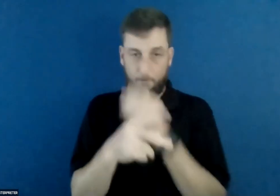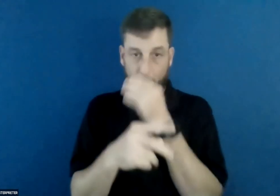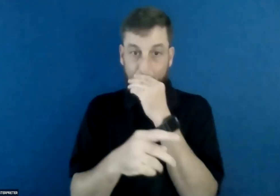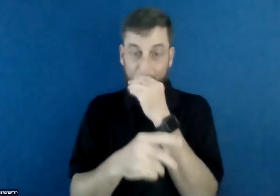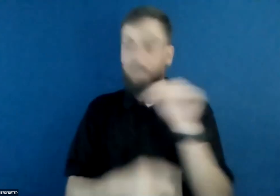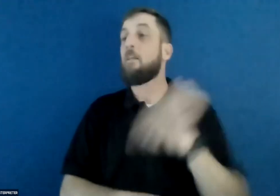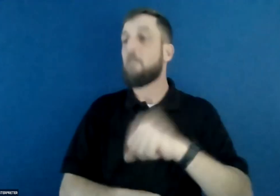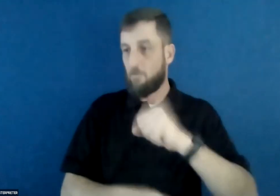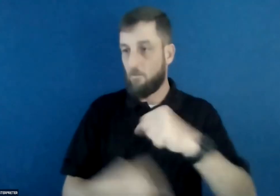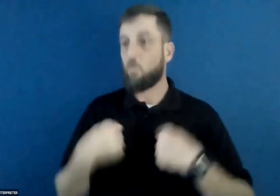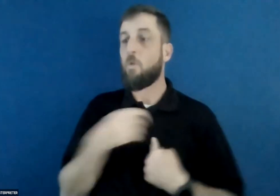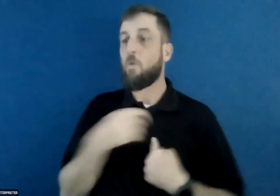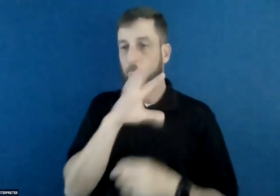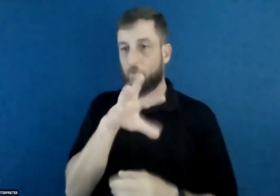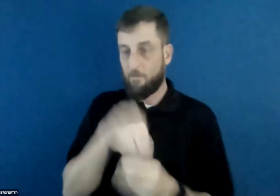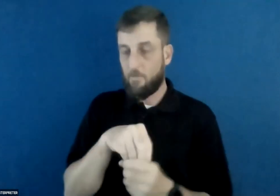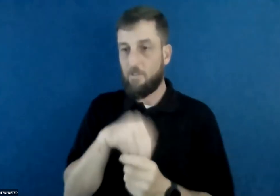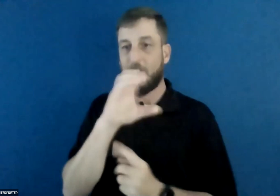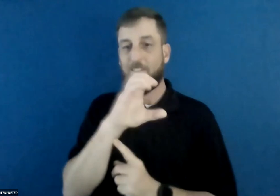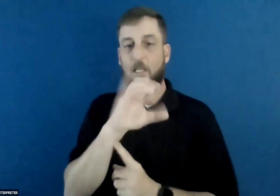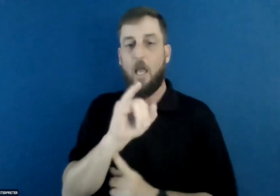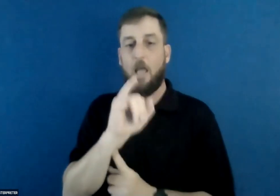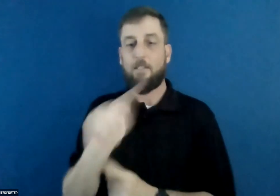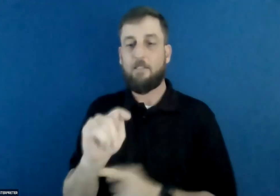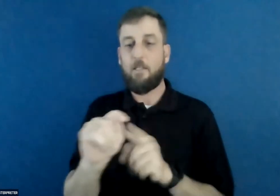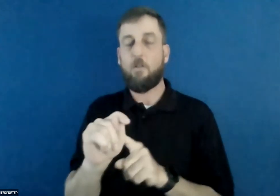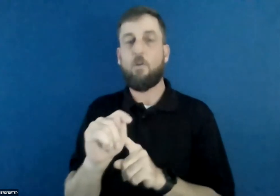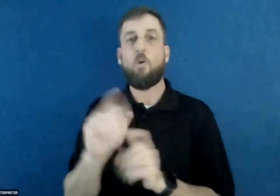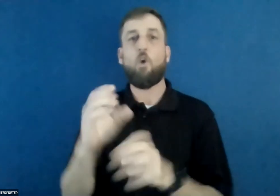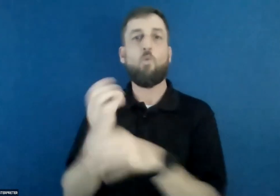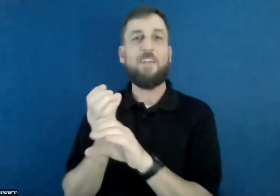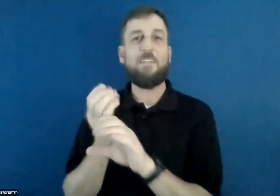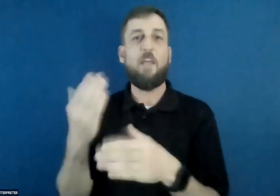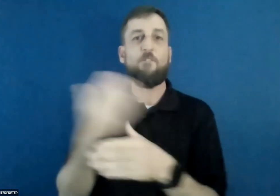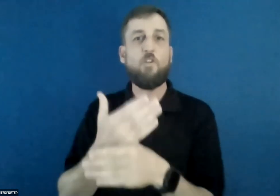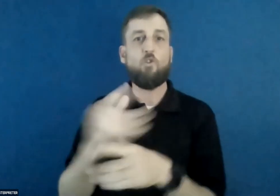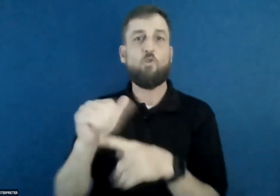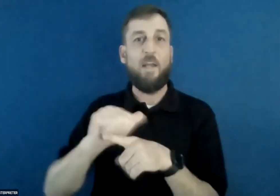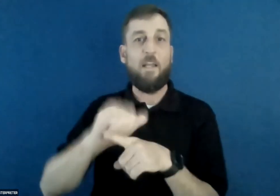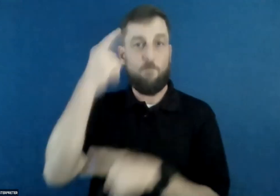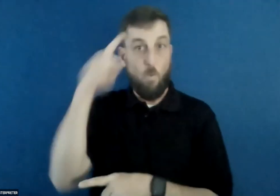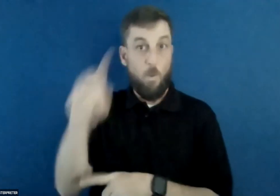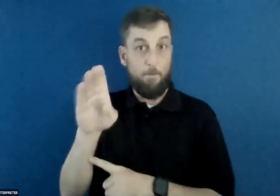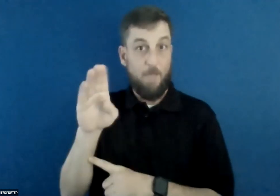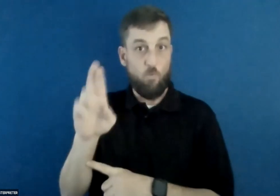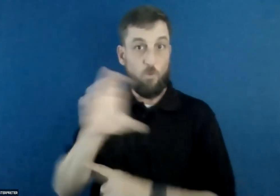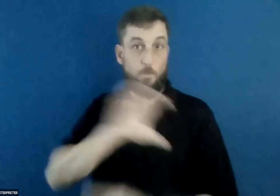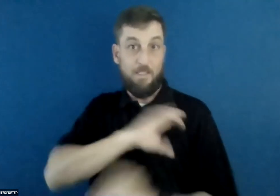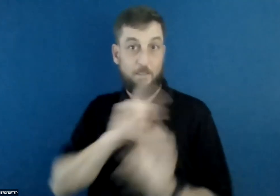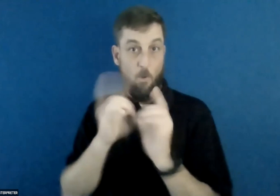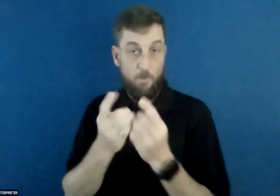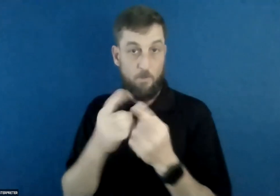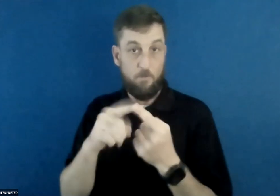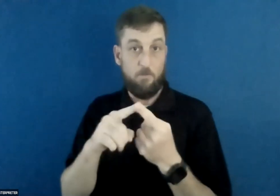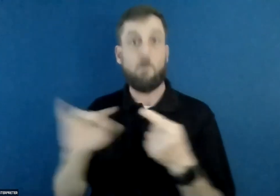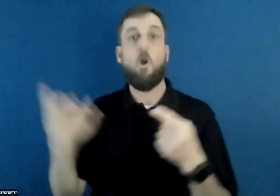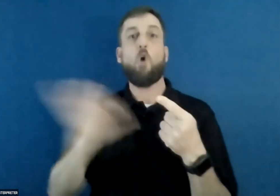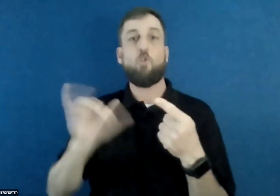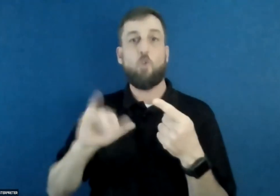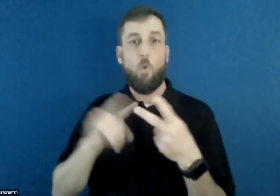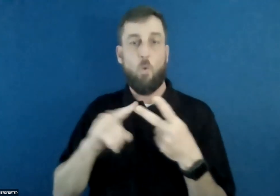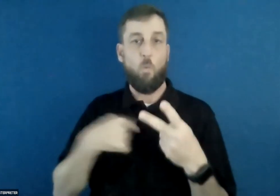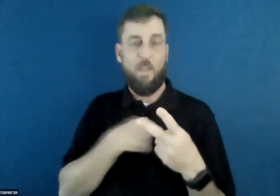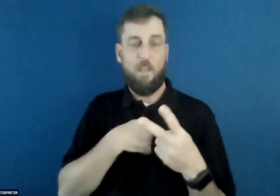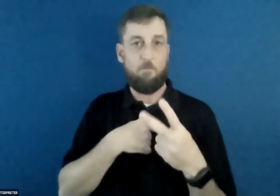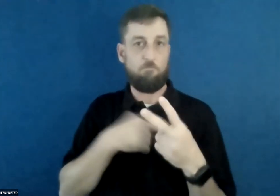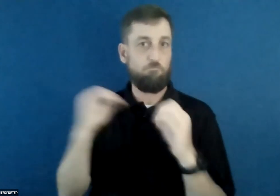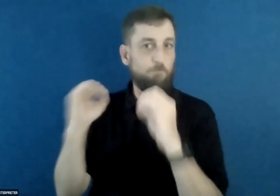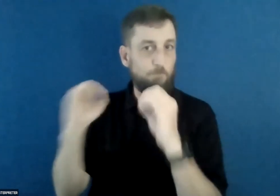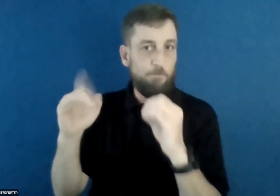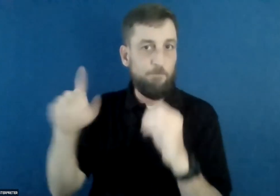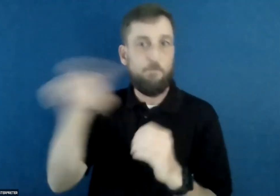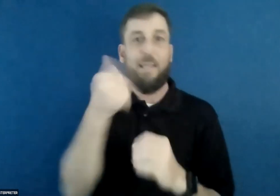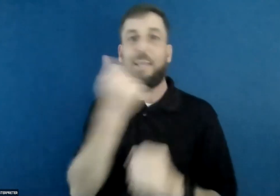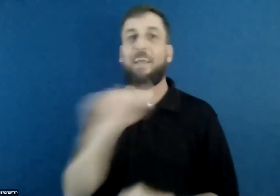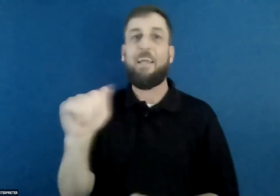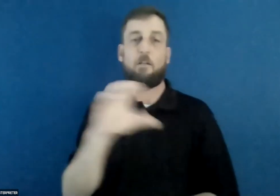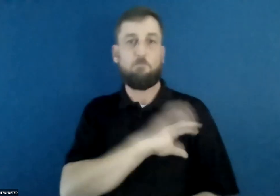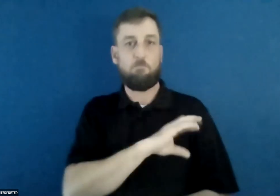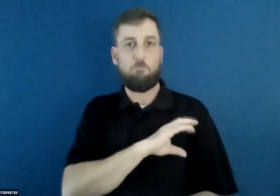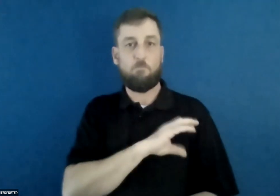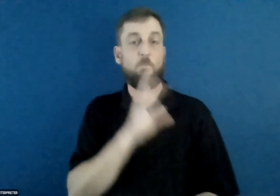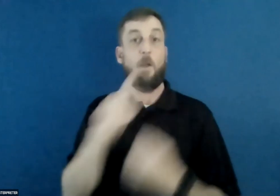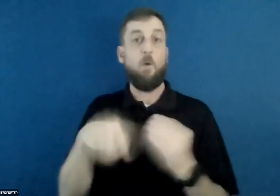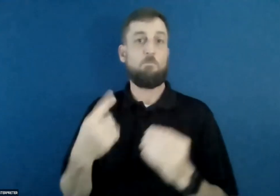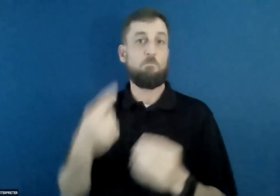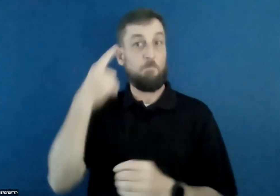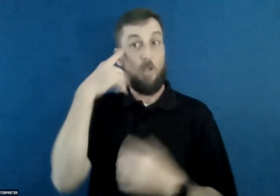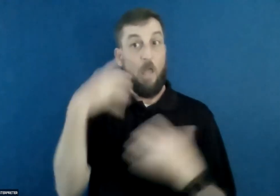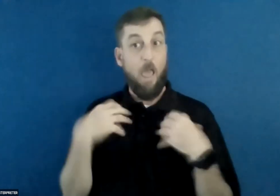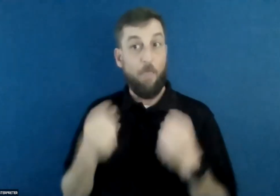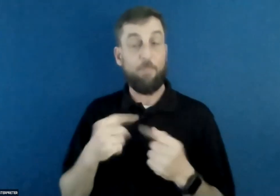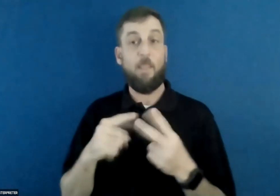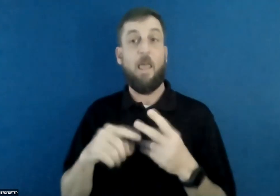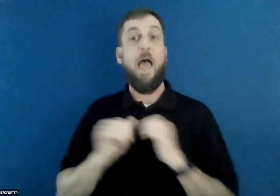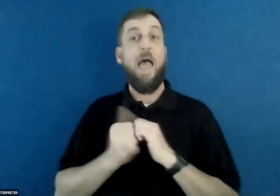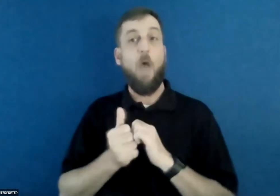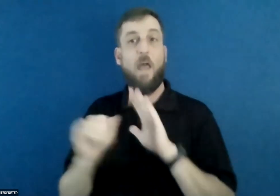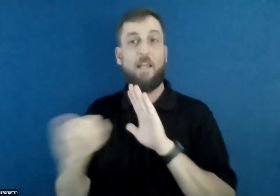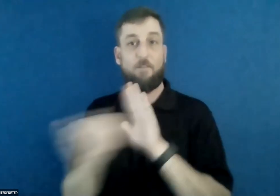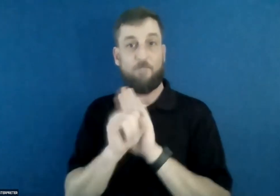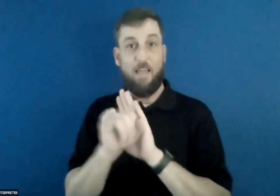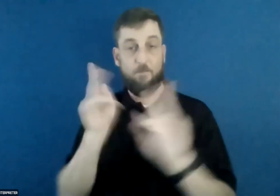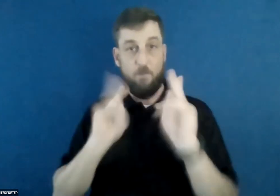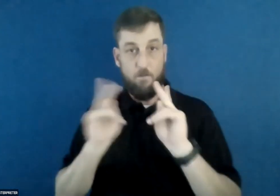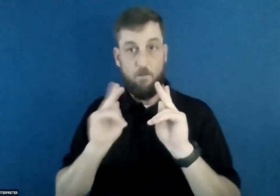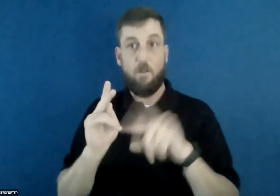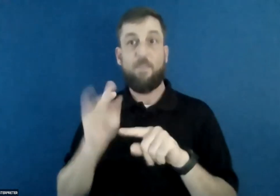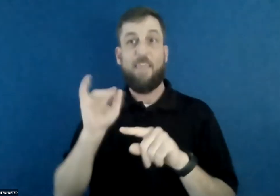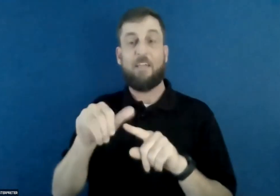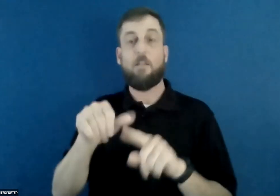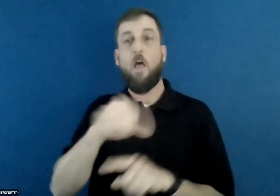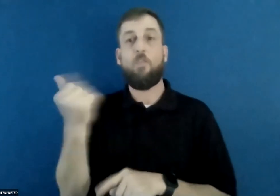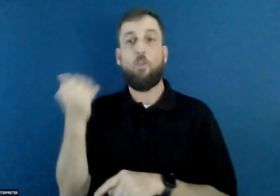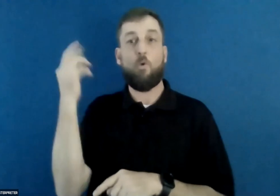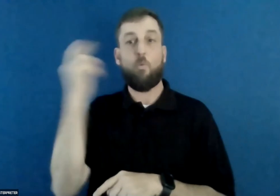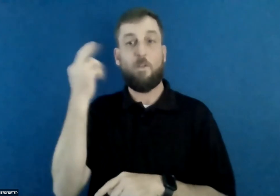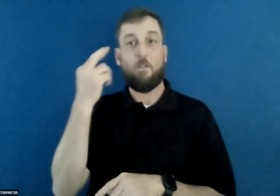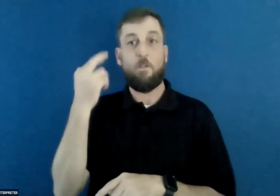So we participate in the CIT so crisis intervention training for batteries police department. And then we also provide any education to any law enforcement entity about mental health, how to identify those individuals and then that's another reason why